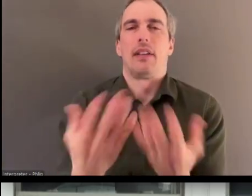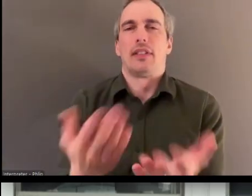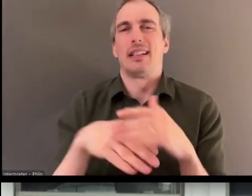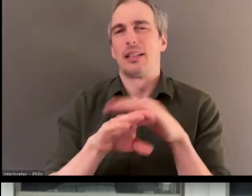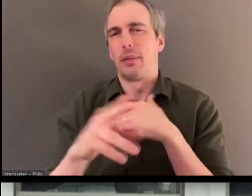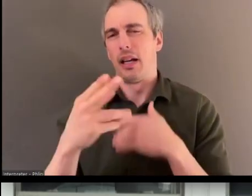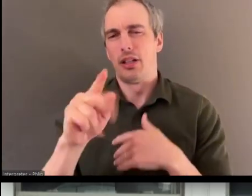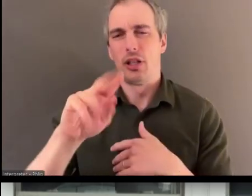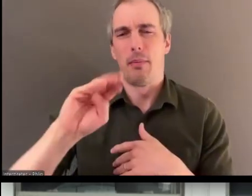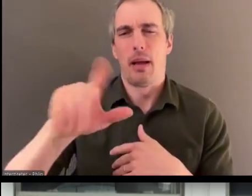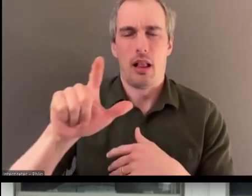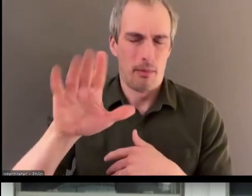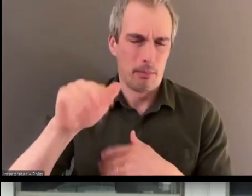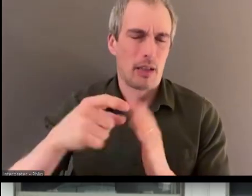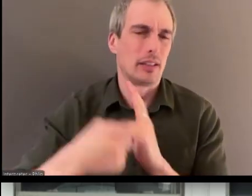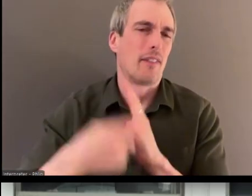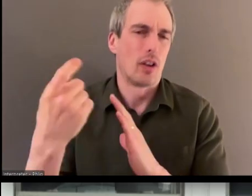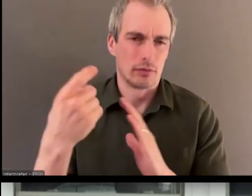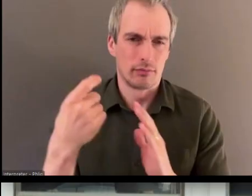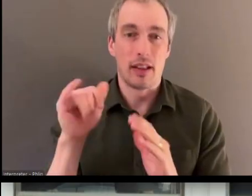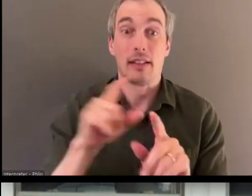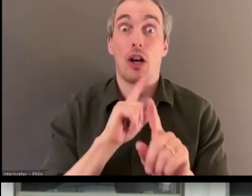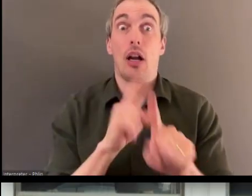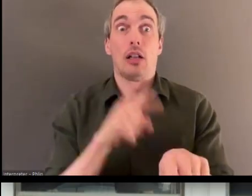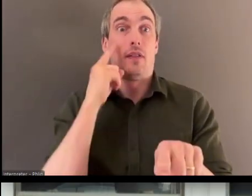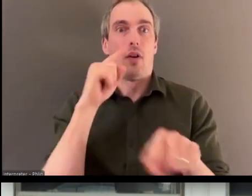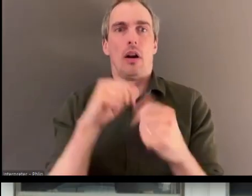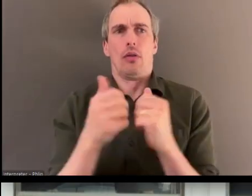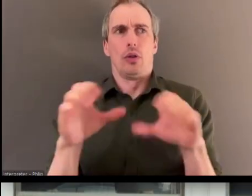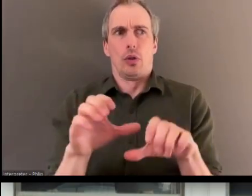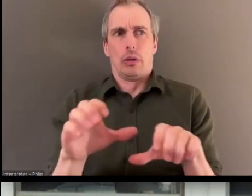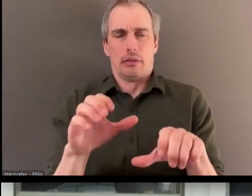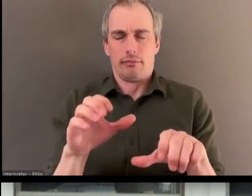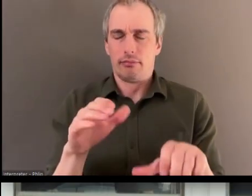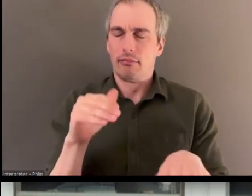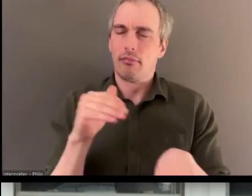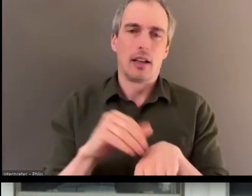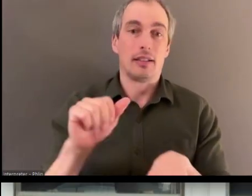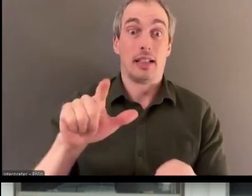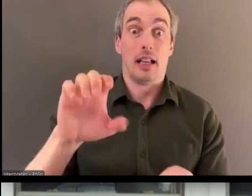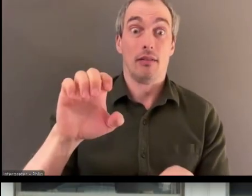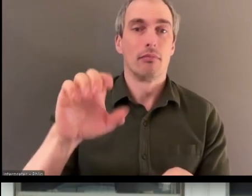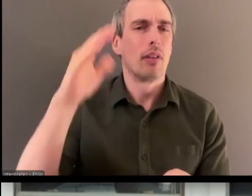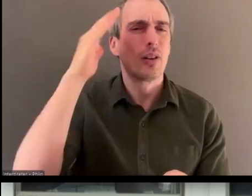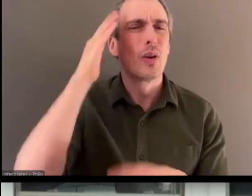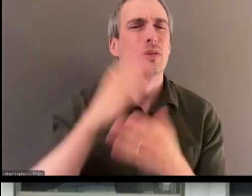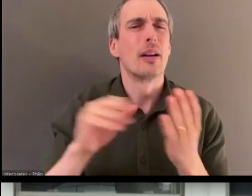And the AI skeptics in the room, I bet, are just thinking, isn't AI autocomplete?